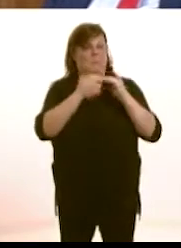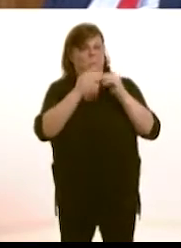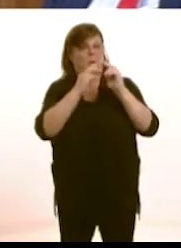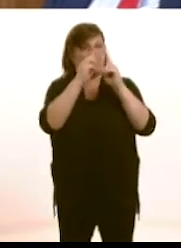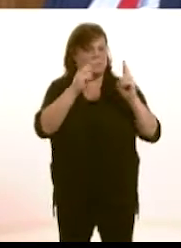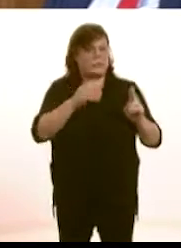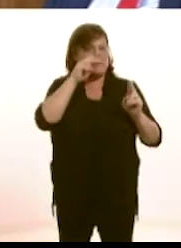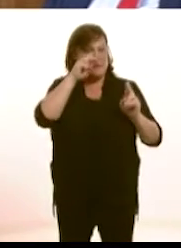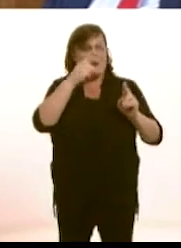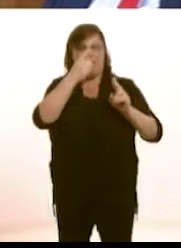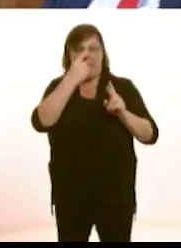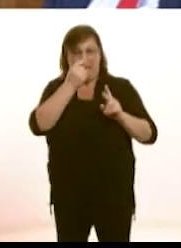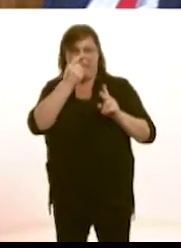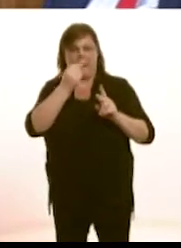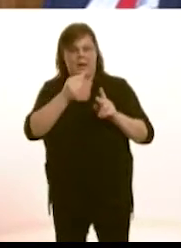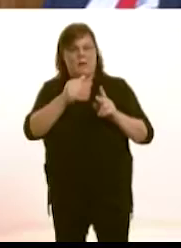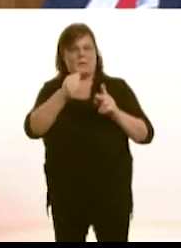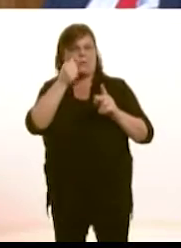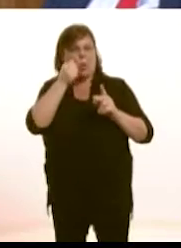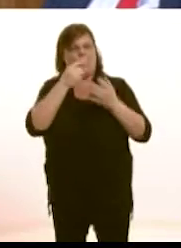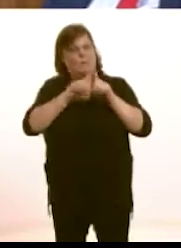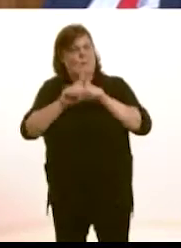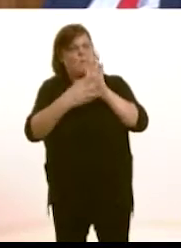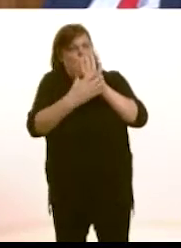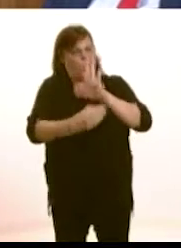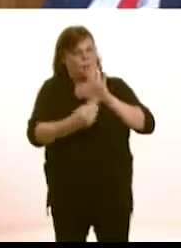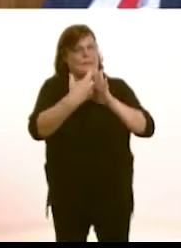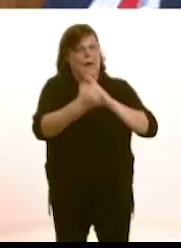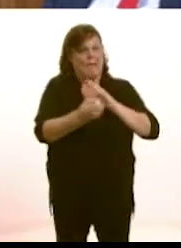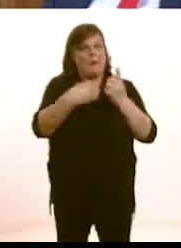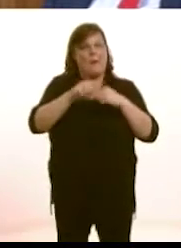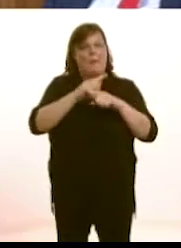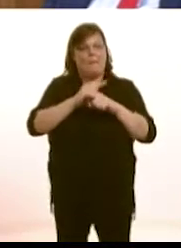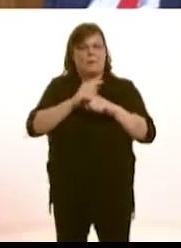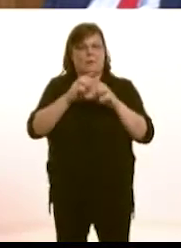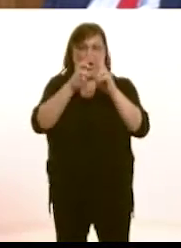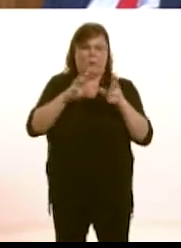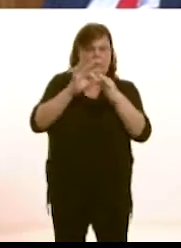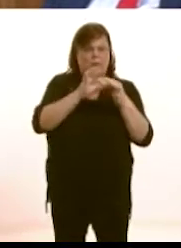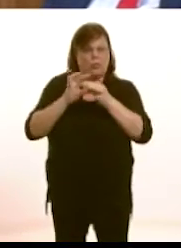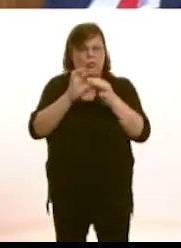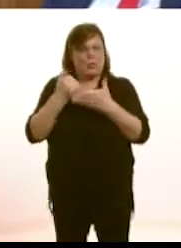We know that housing associations will continue to be important in the provision of affordable homes, and, of course, innovative new solutions.